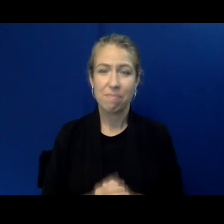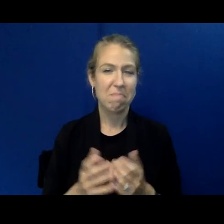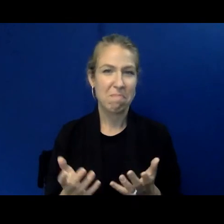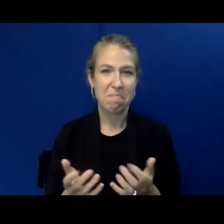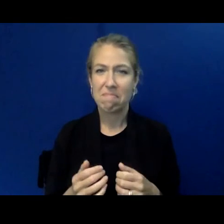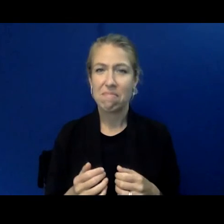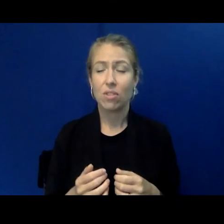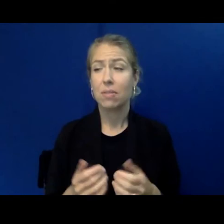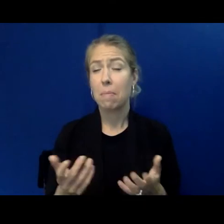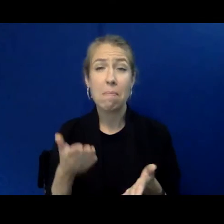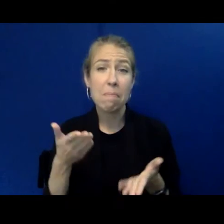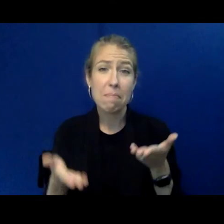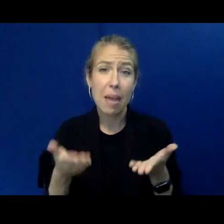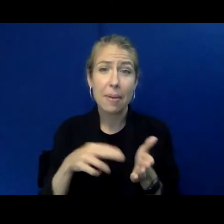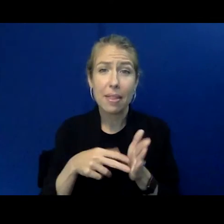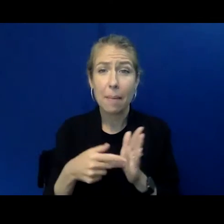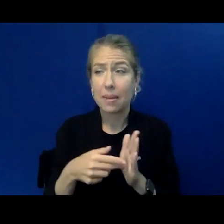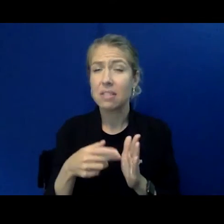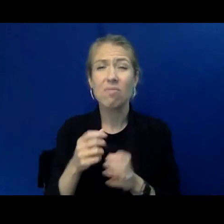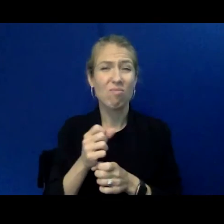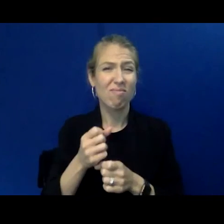Maybe it's creating a Power Point presentation.